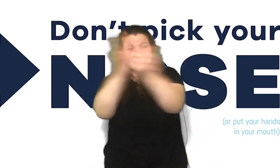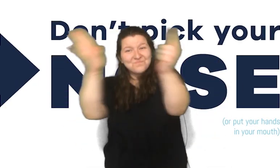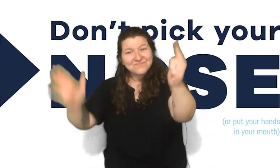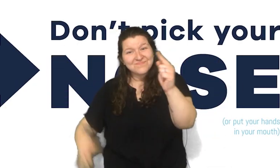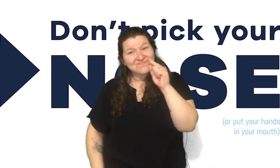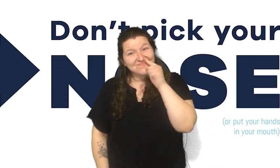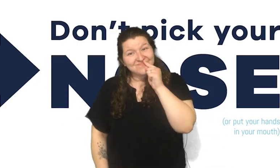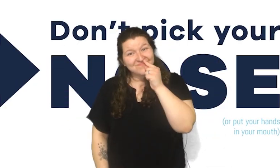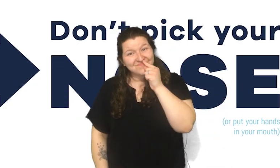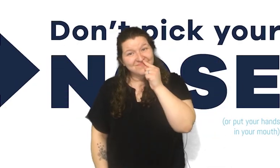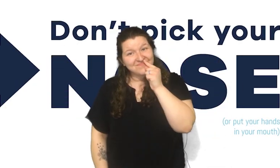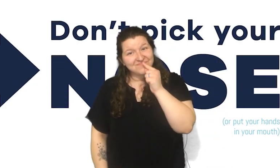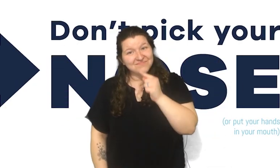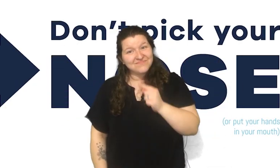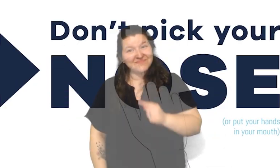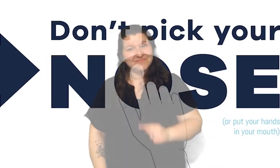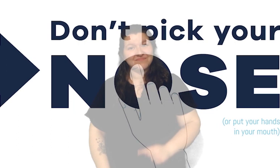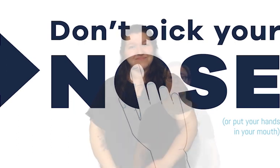Don't pick your nose,